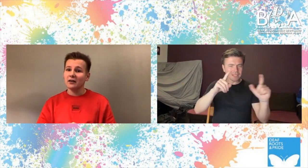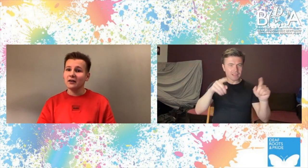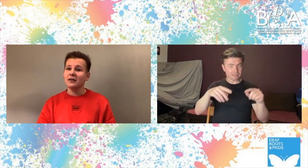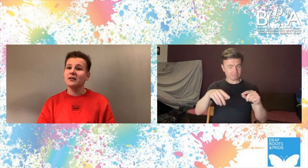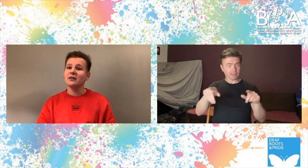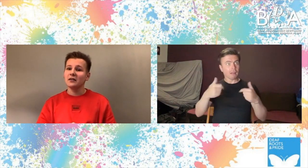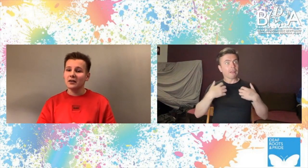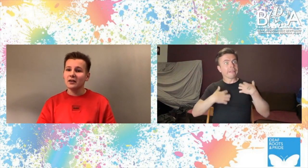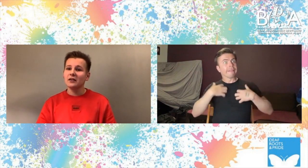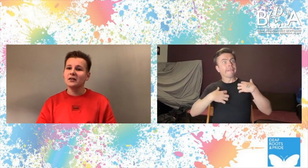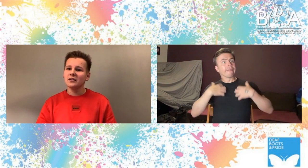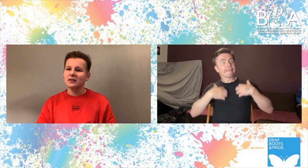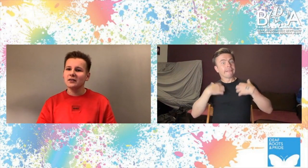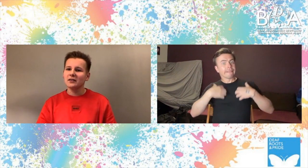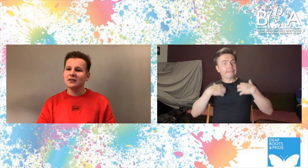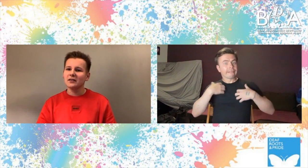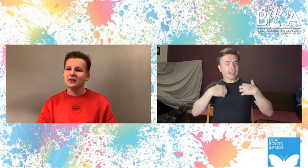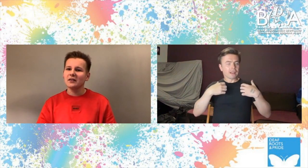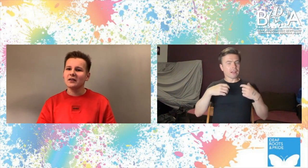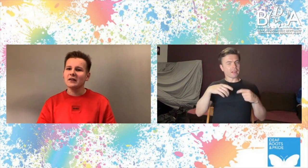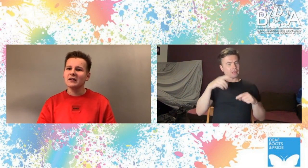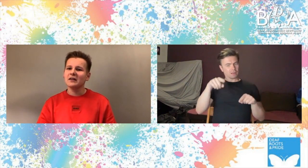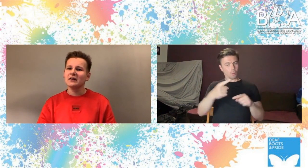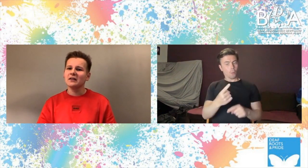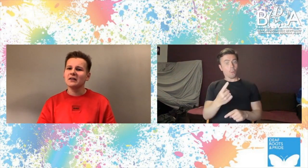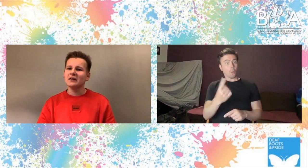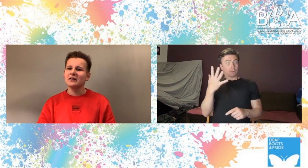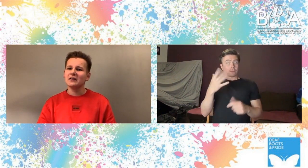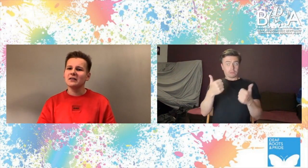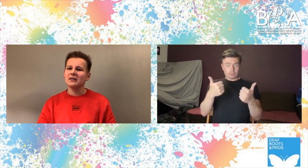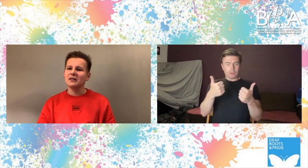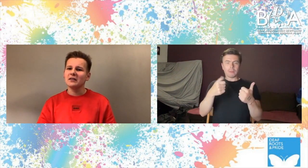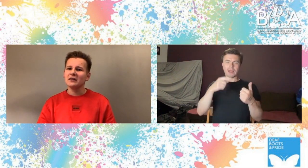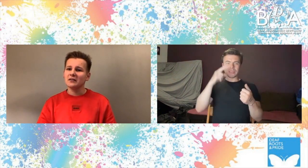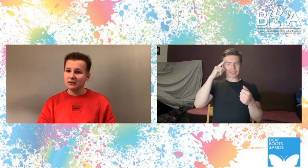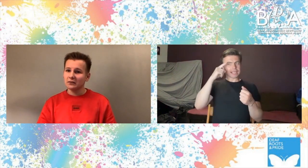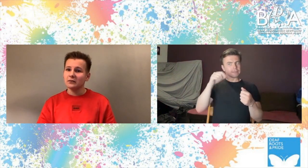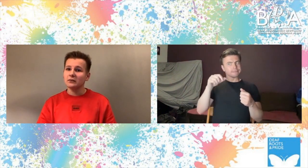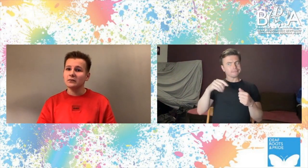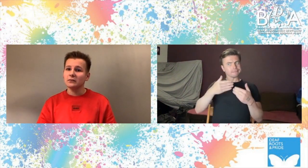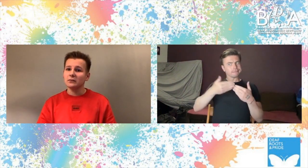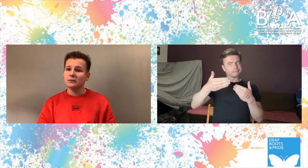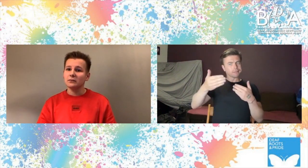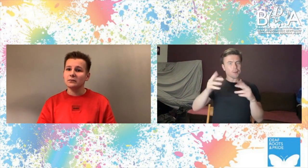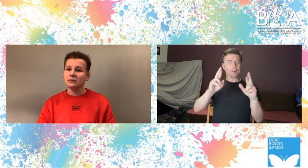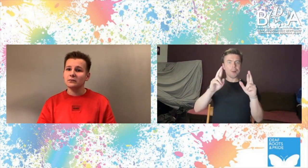I’ve done that for Deaf young people once and I am hoping I’ll get the chance